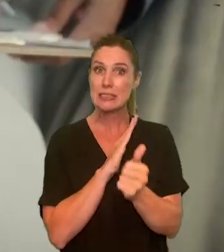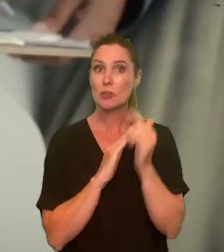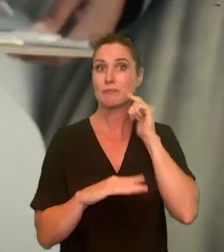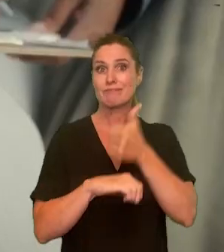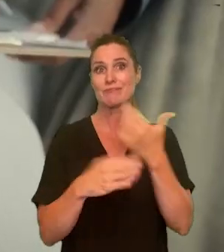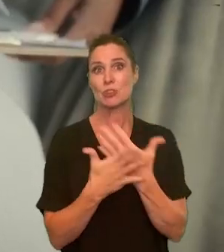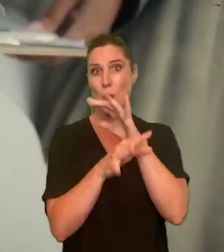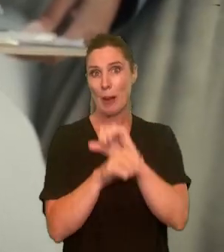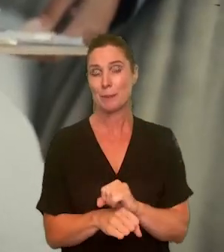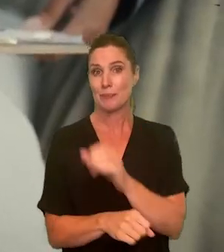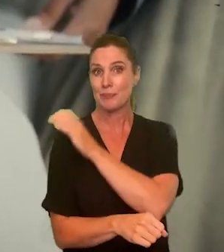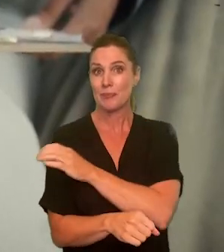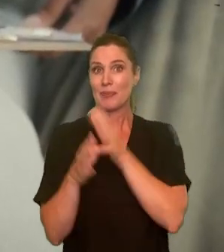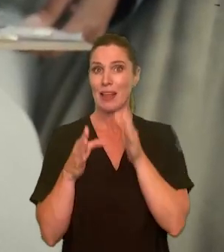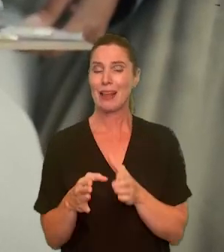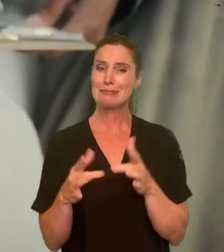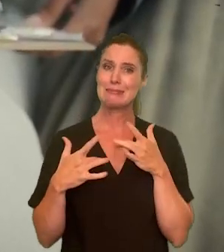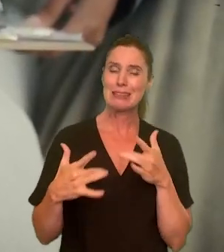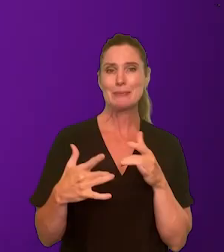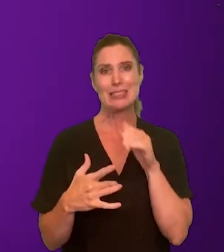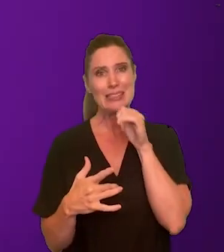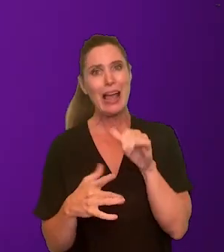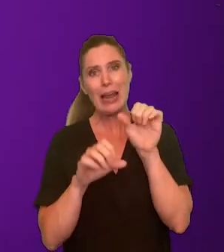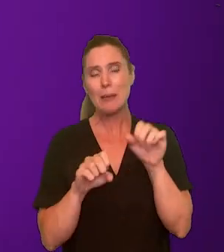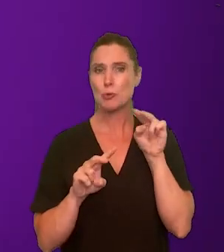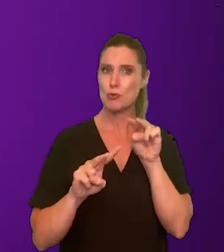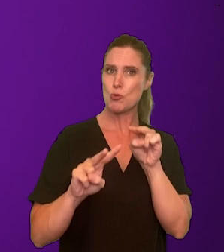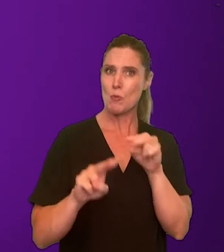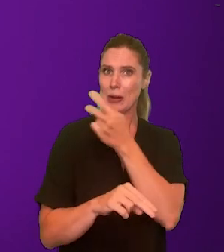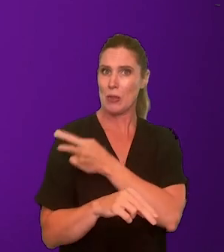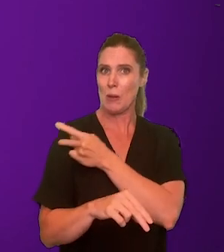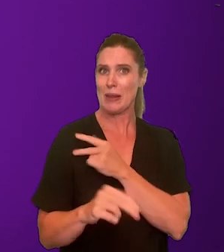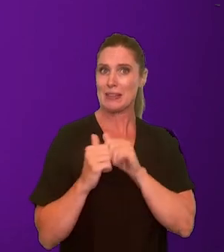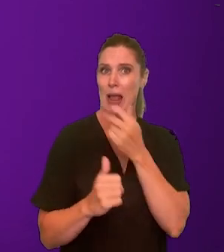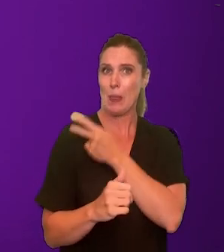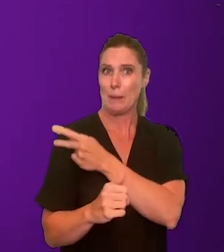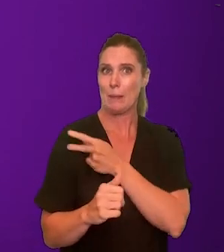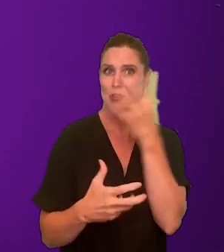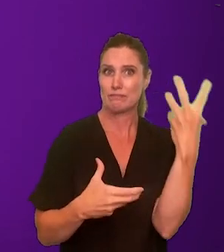And clinicians are often unable to monitor how their patients are engaging with the program outside the clinic,